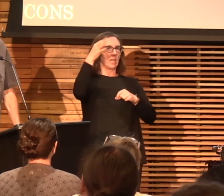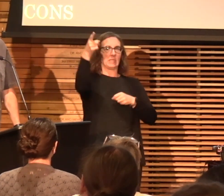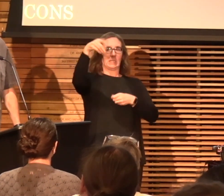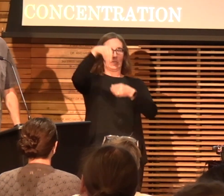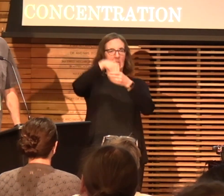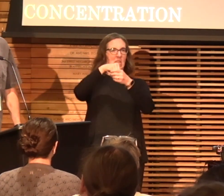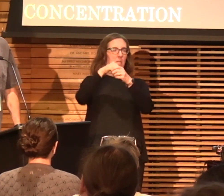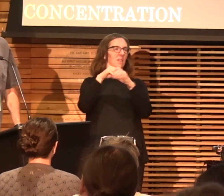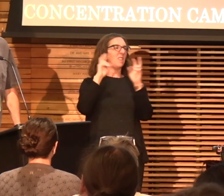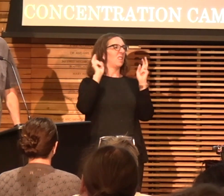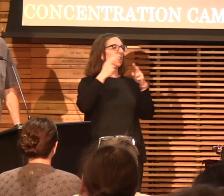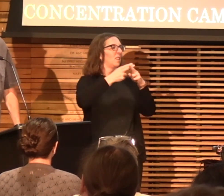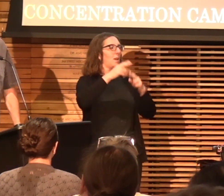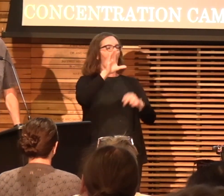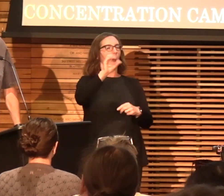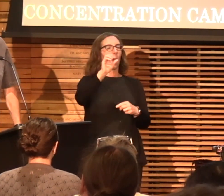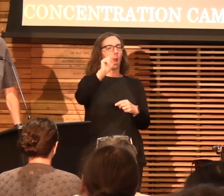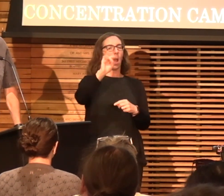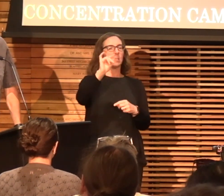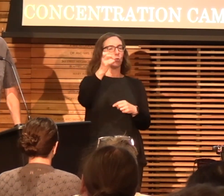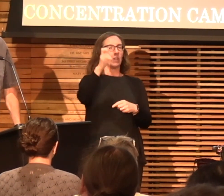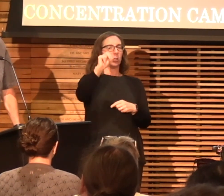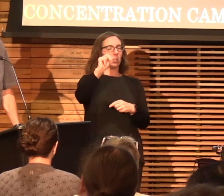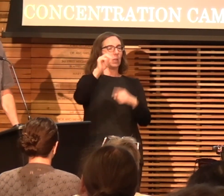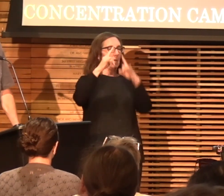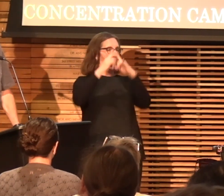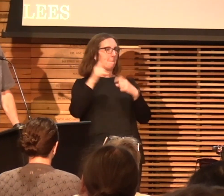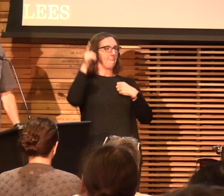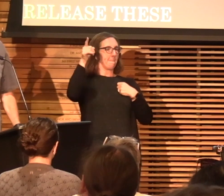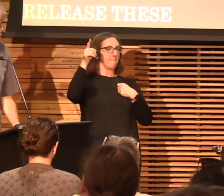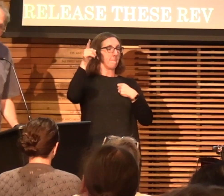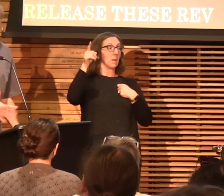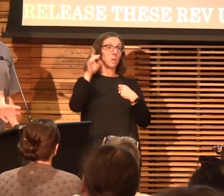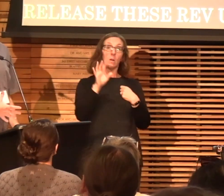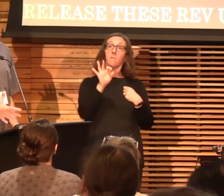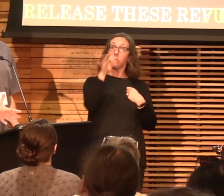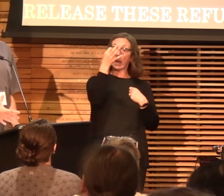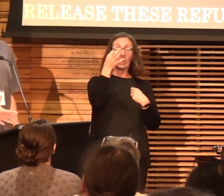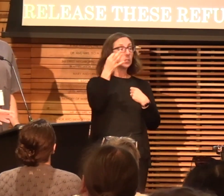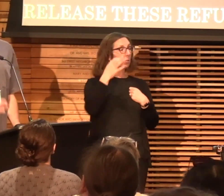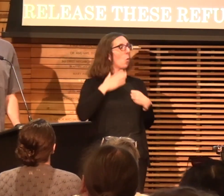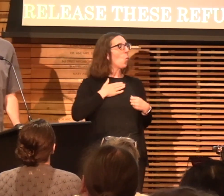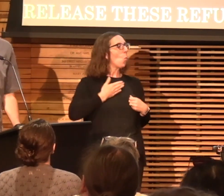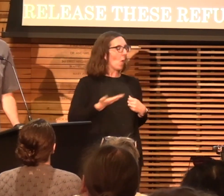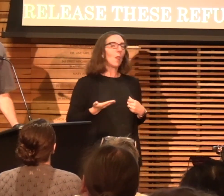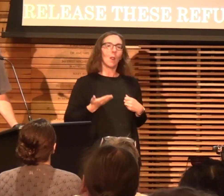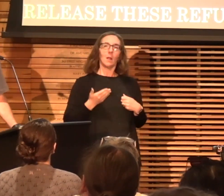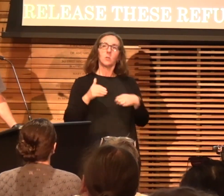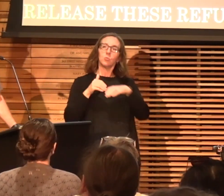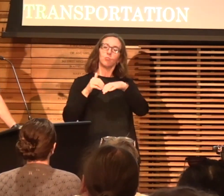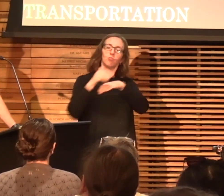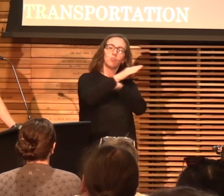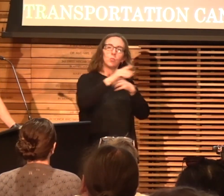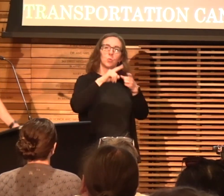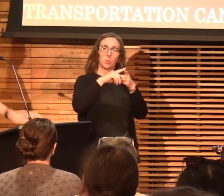And France agrees to release these refugees to Mexico if transportation could be arranged.